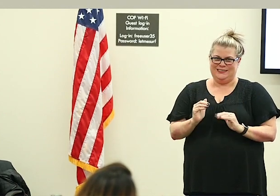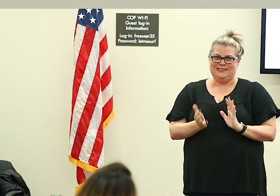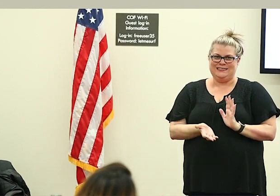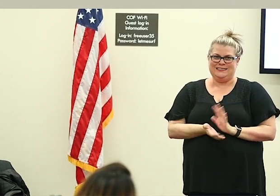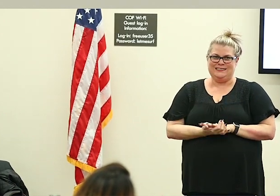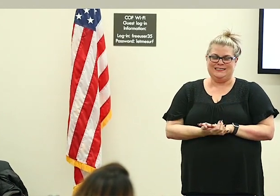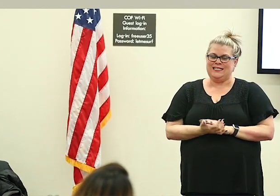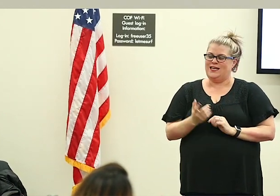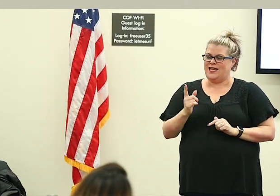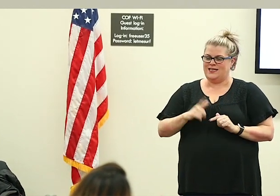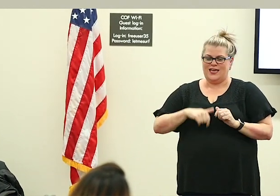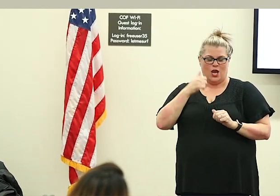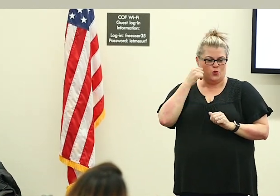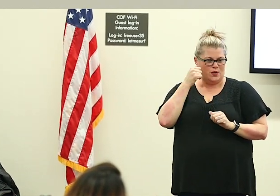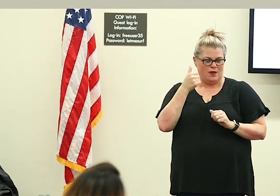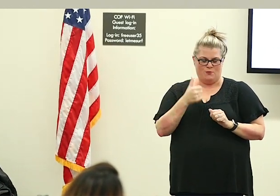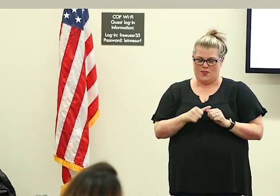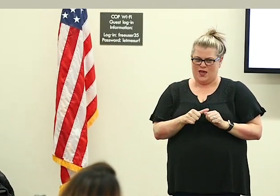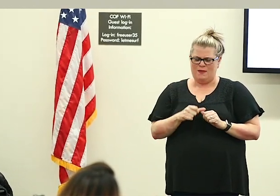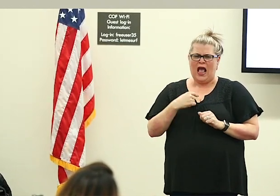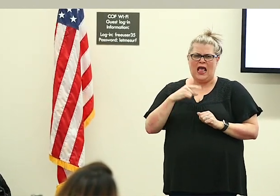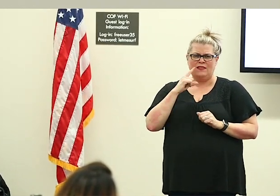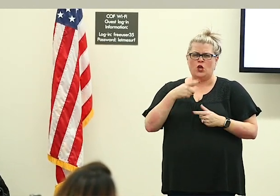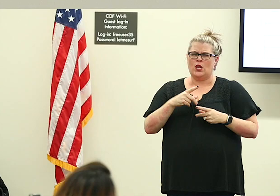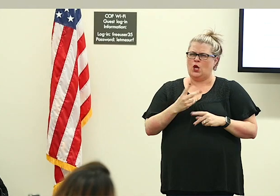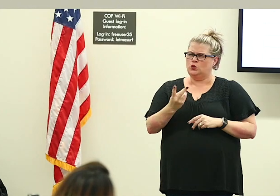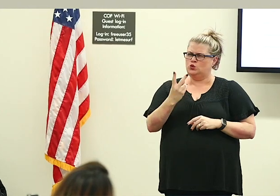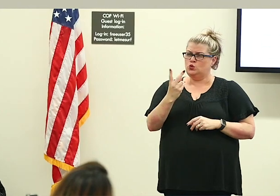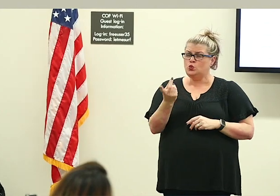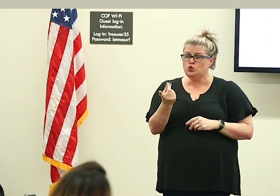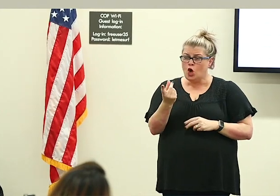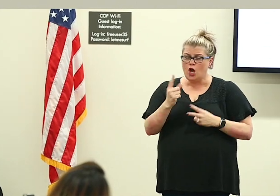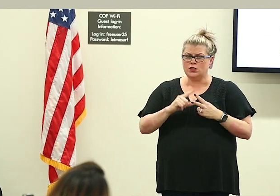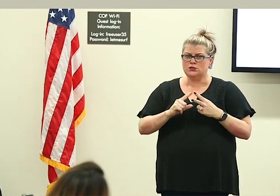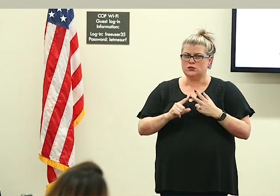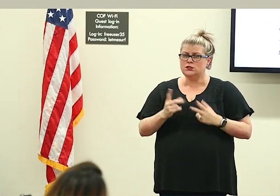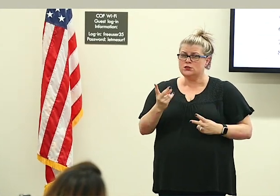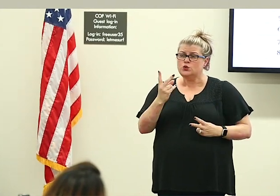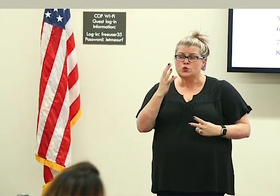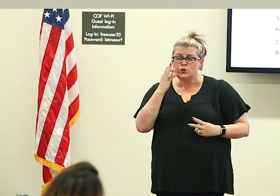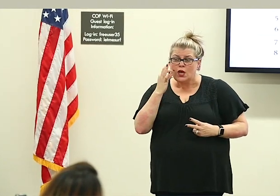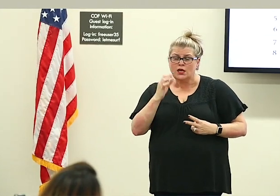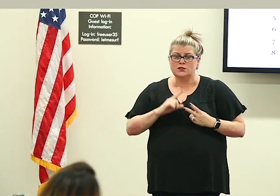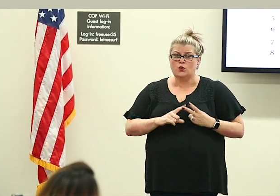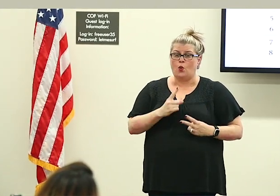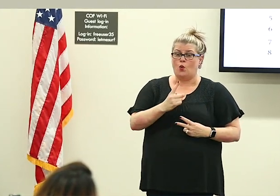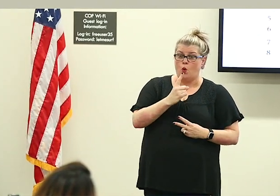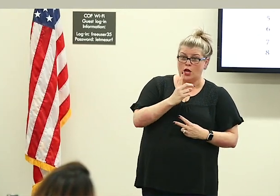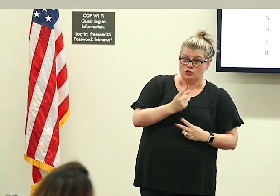I can not remember them off the top of my head. I think you can have two dogs, two cats, one dog or one cat,